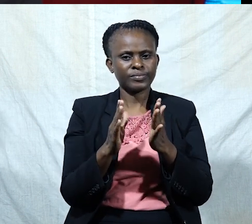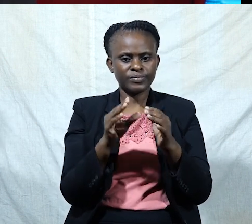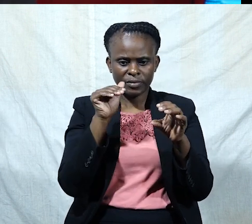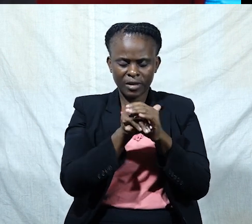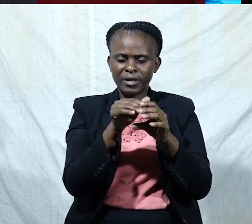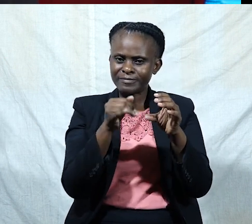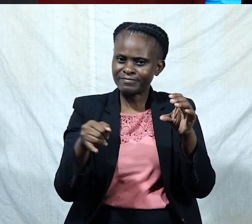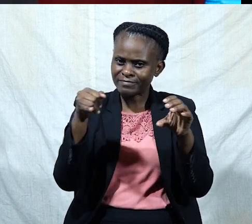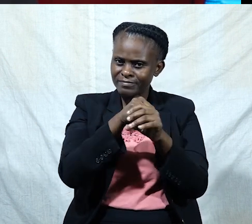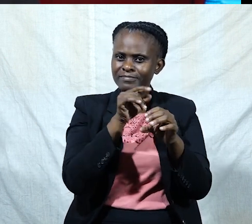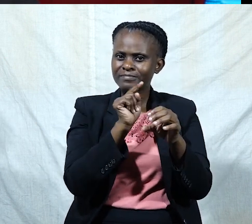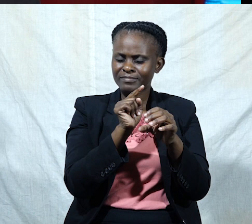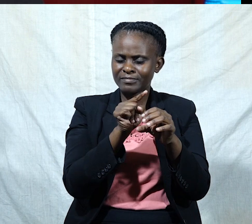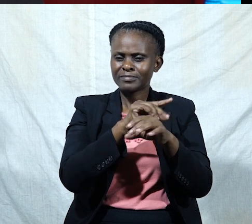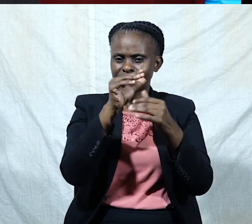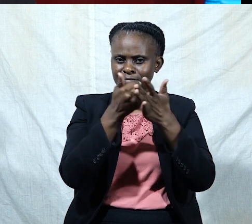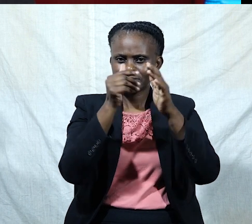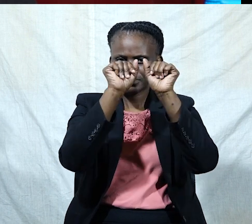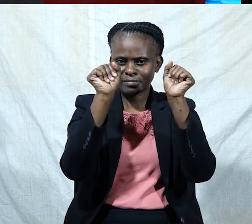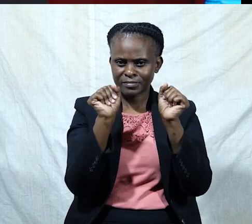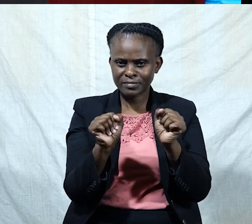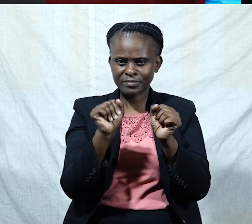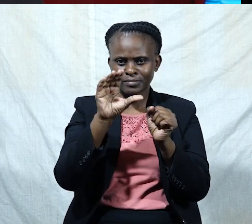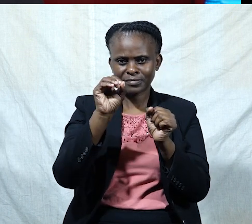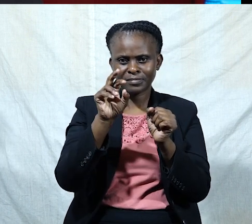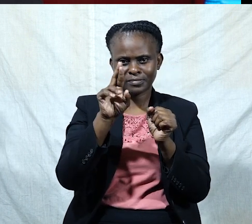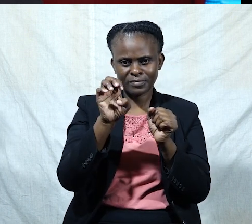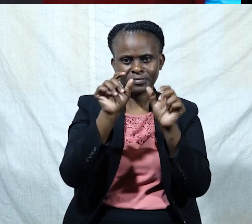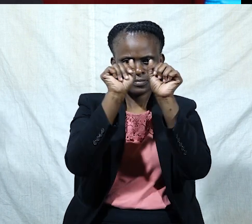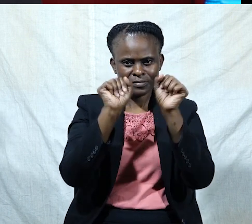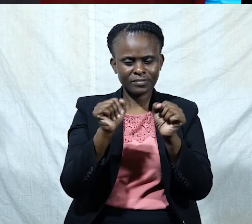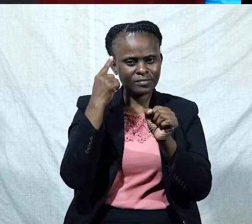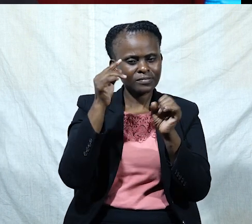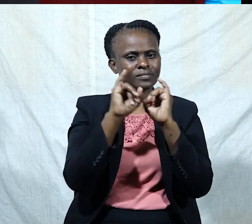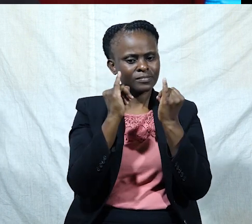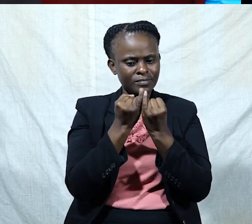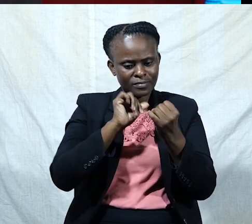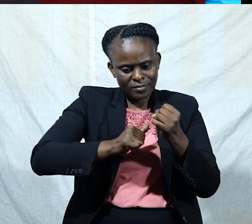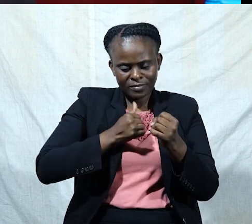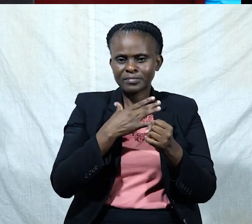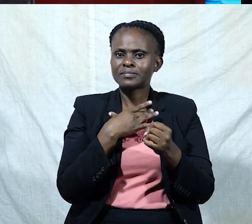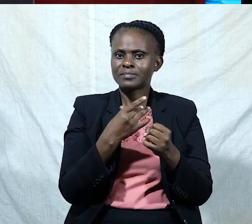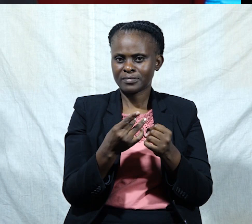into the core structures of the institution. So we would like